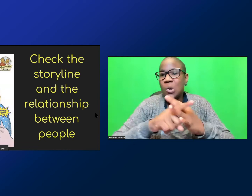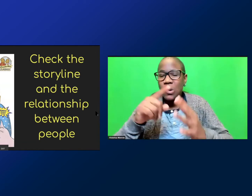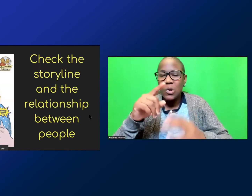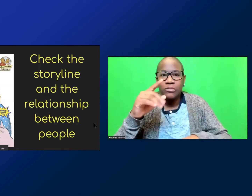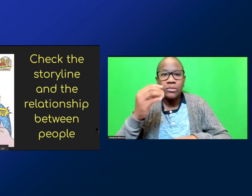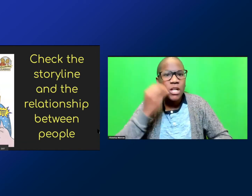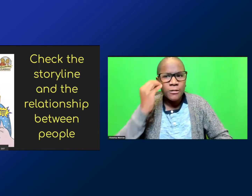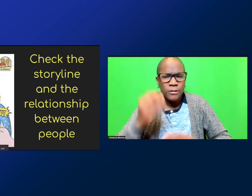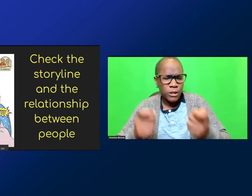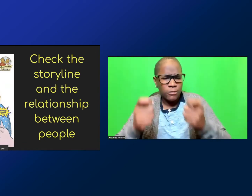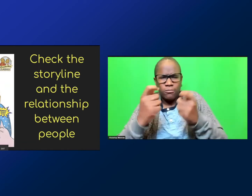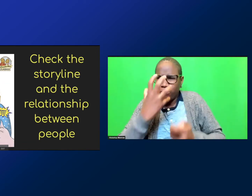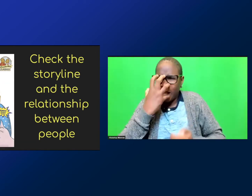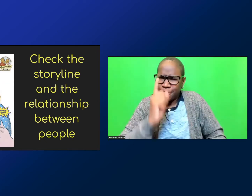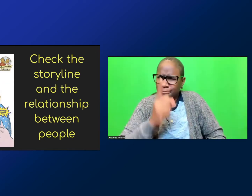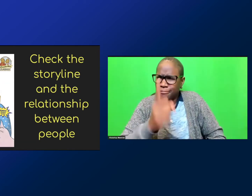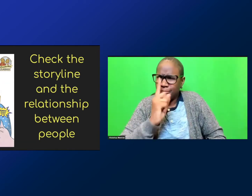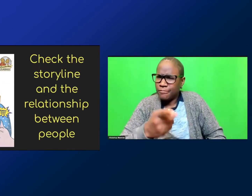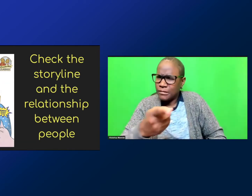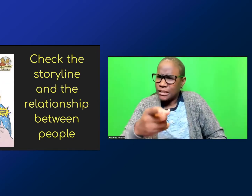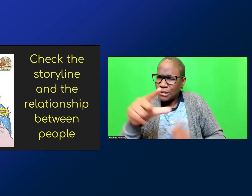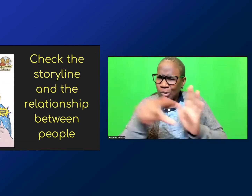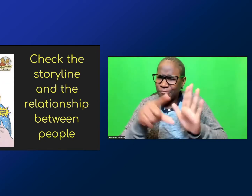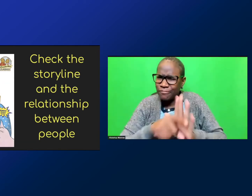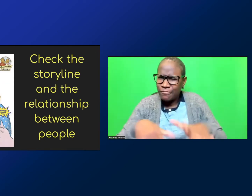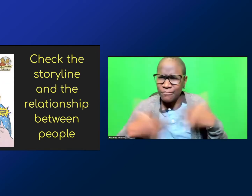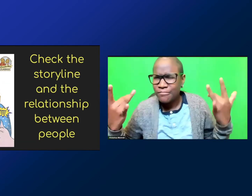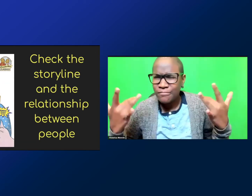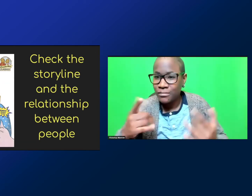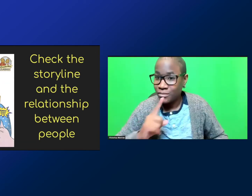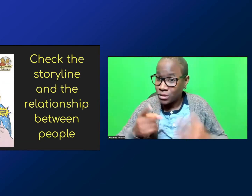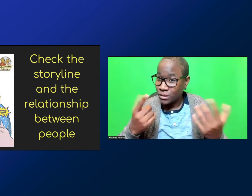and so one of the story books within this series is about the son who comes home one day